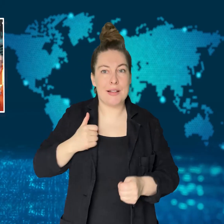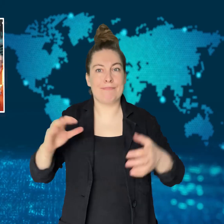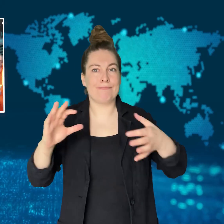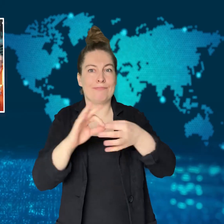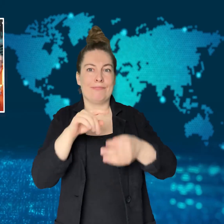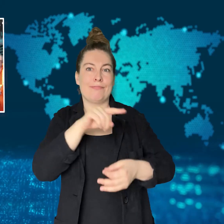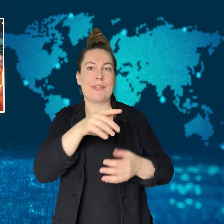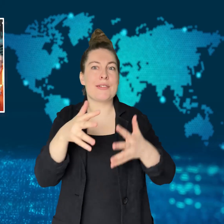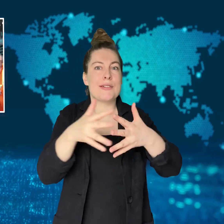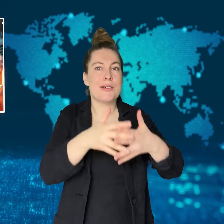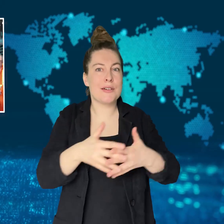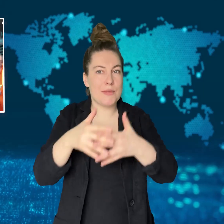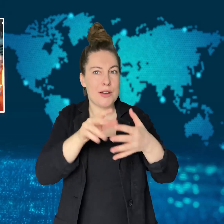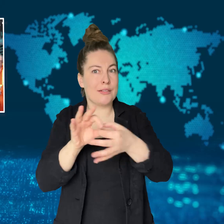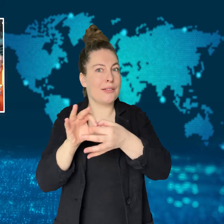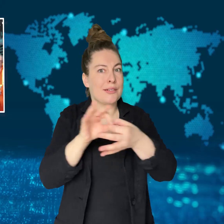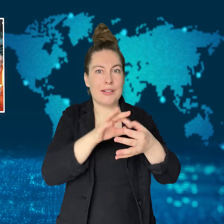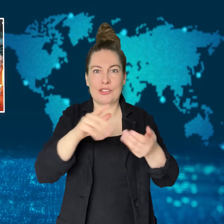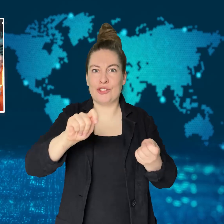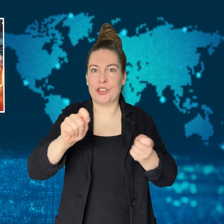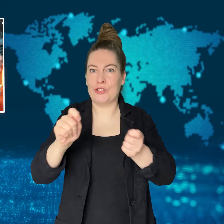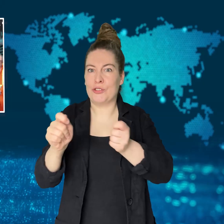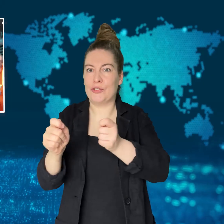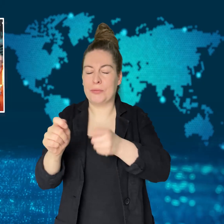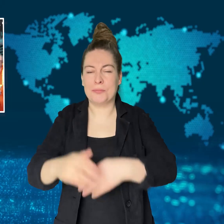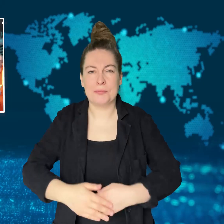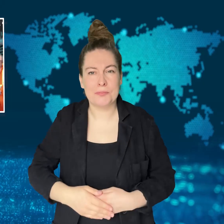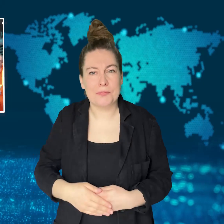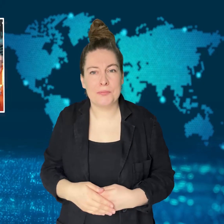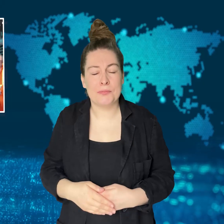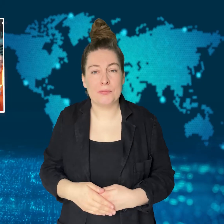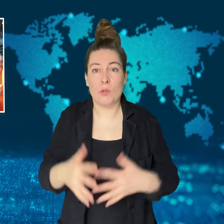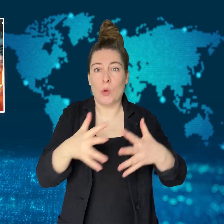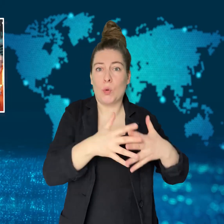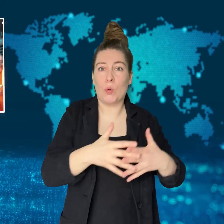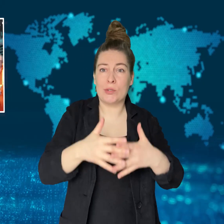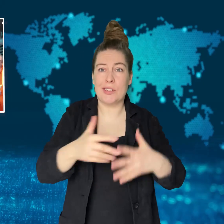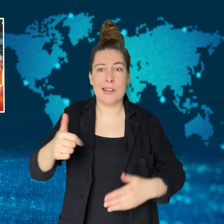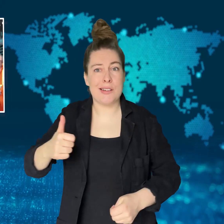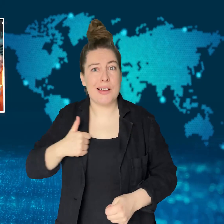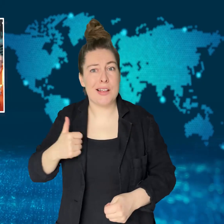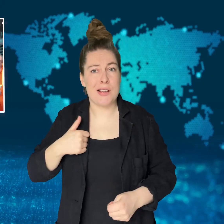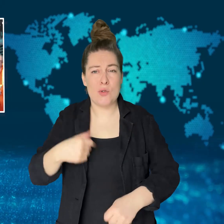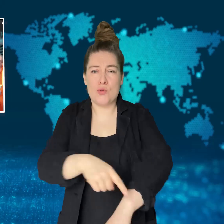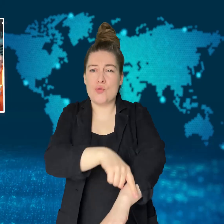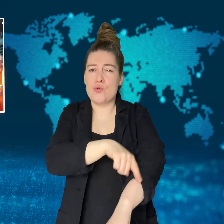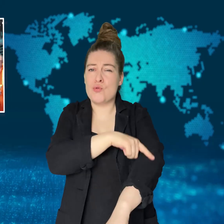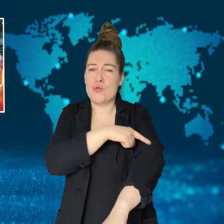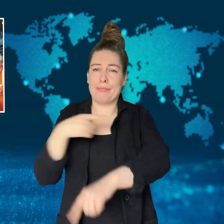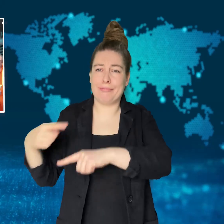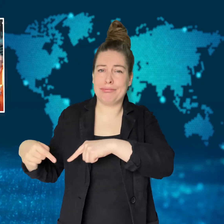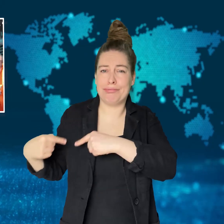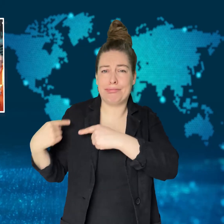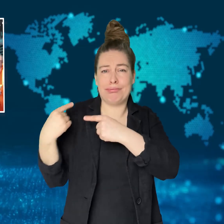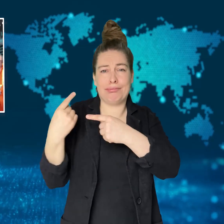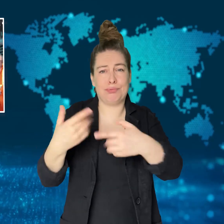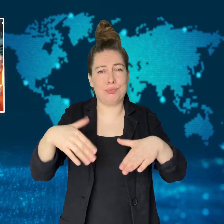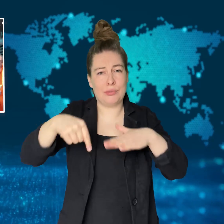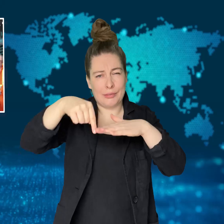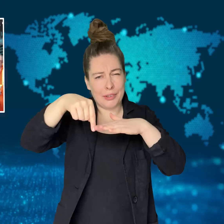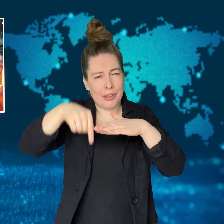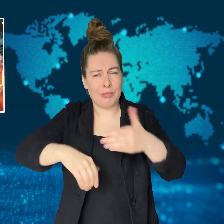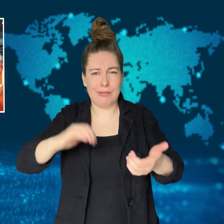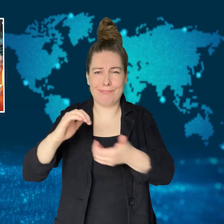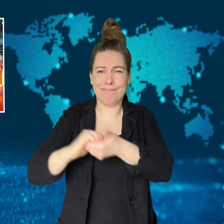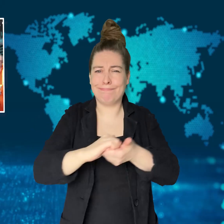in the country's relationship with the US. The two countries have